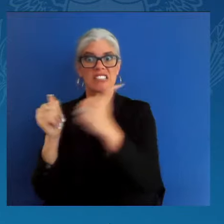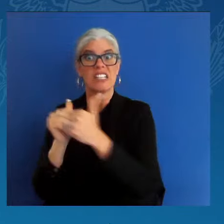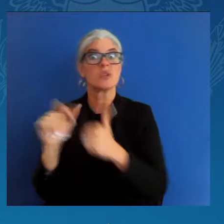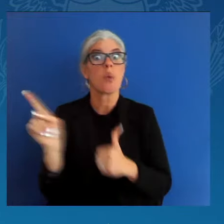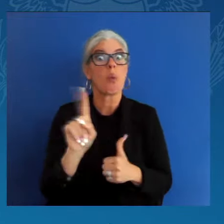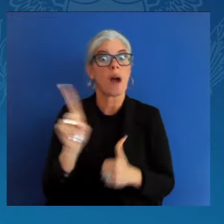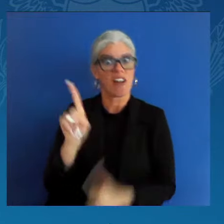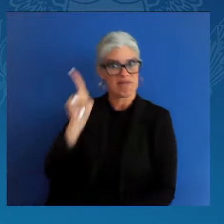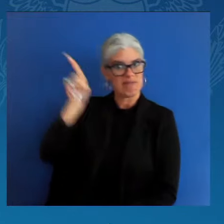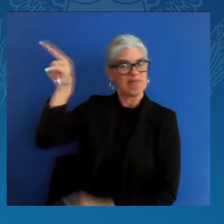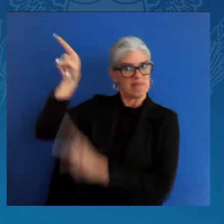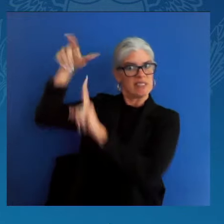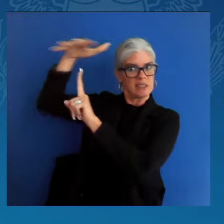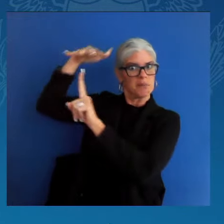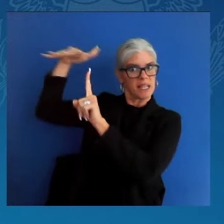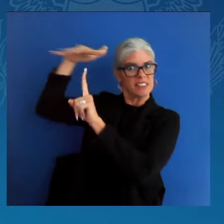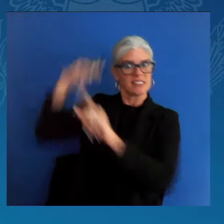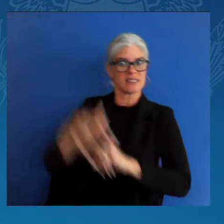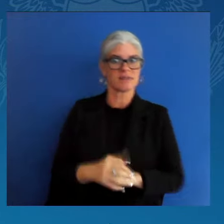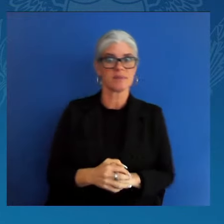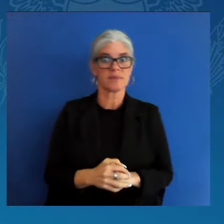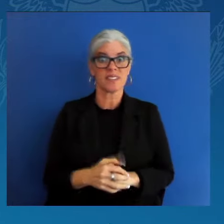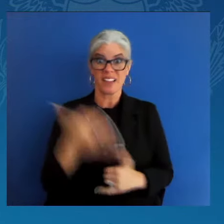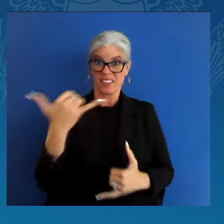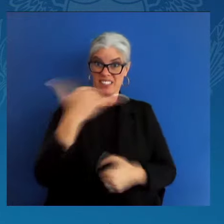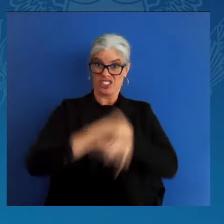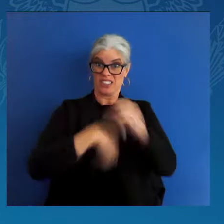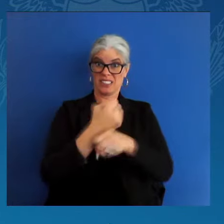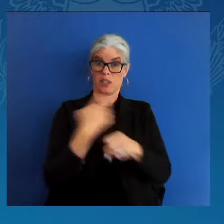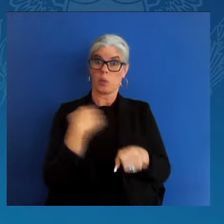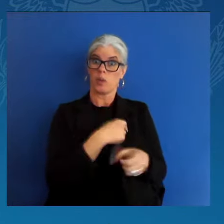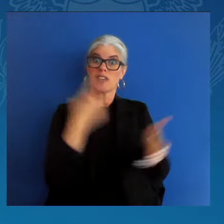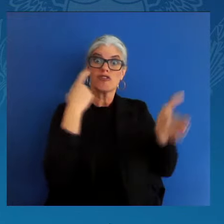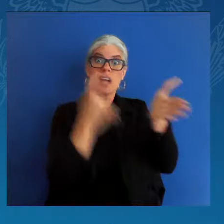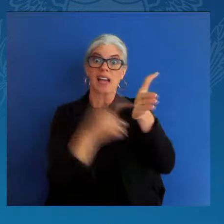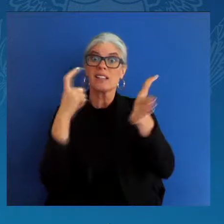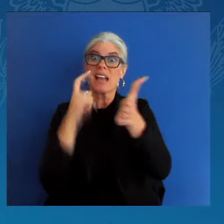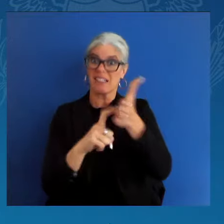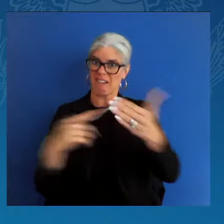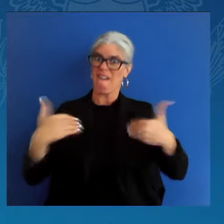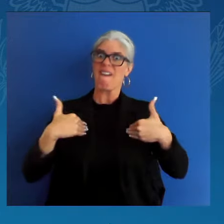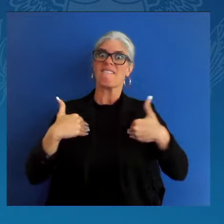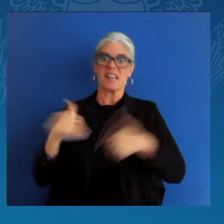in not just our but also our allies and partners, space based capabilities that we are focused on.